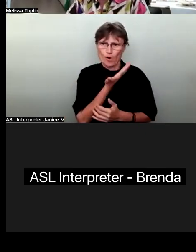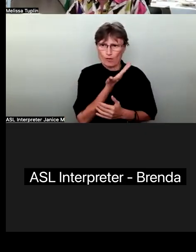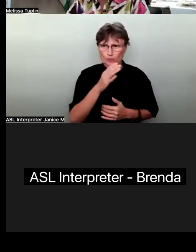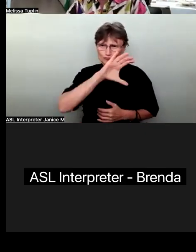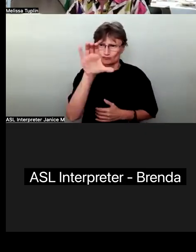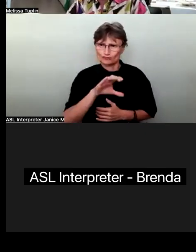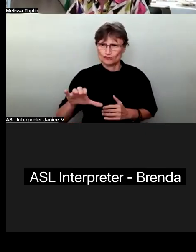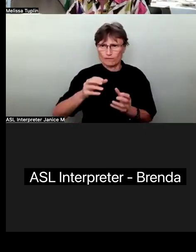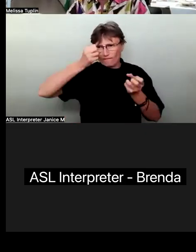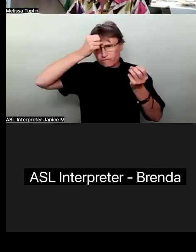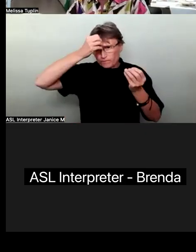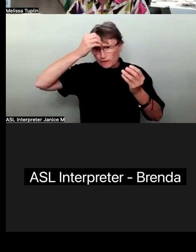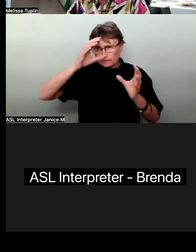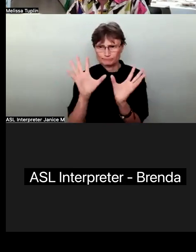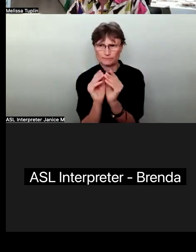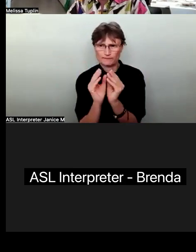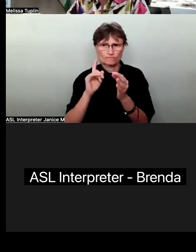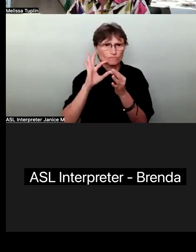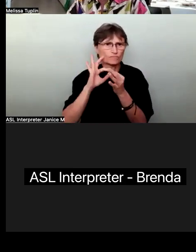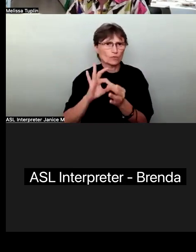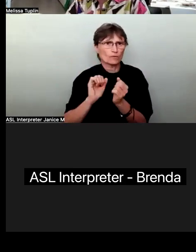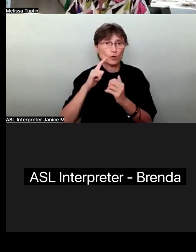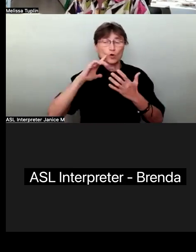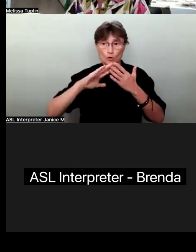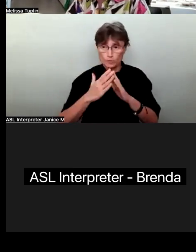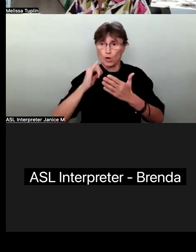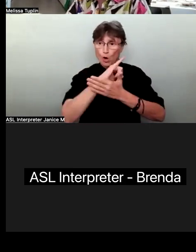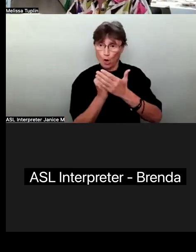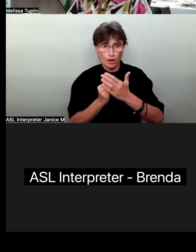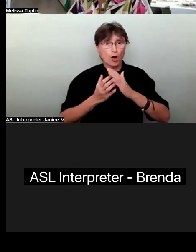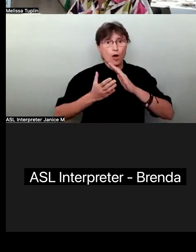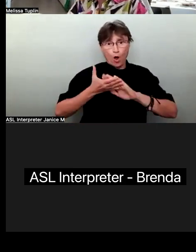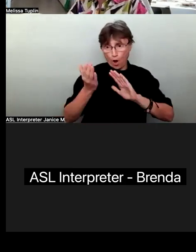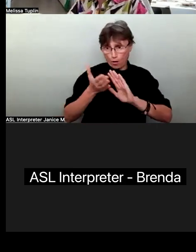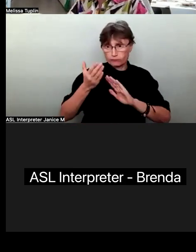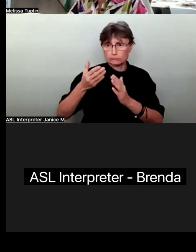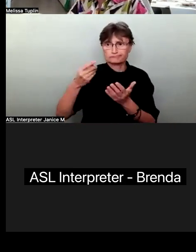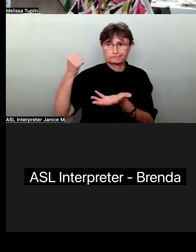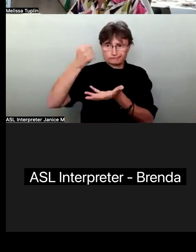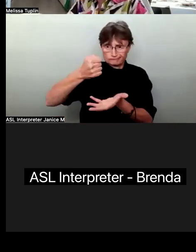the Community Arts Organizations Operating Grant. My name is Melissa Tuplin, and I'm the Director of